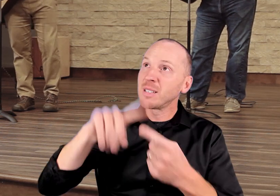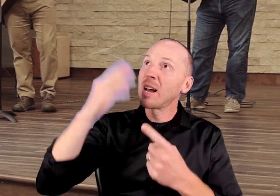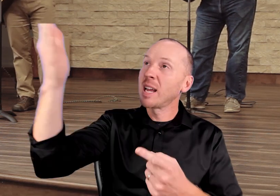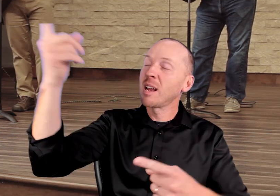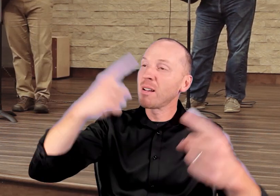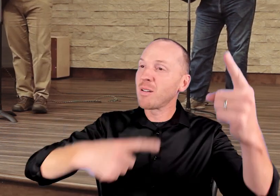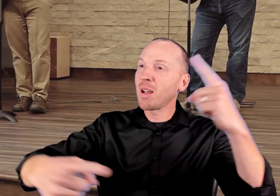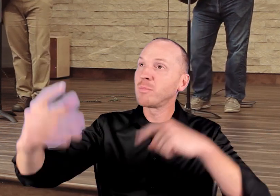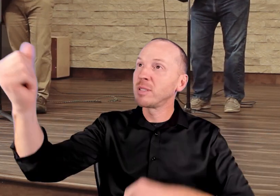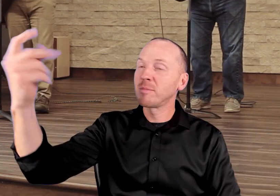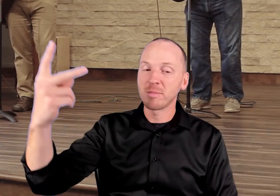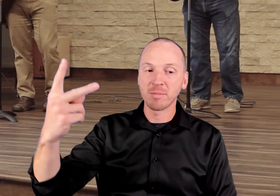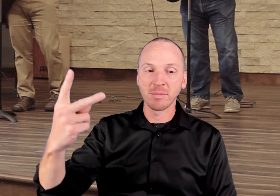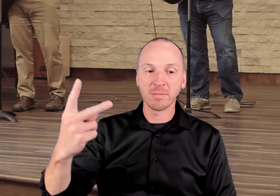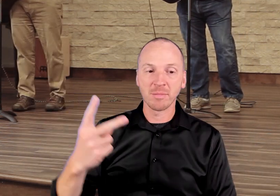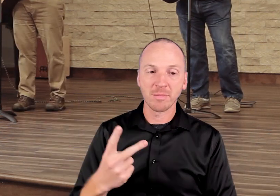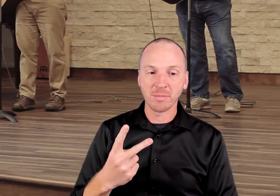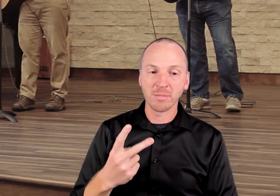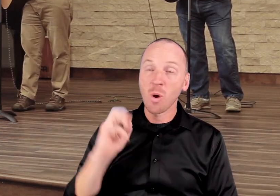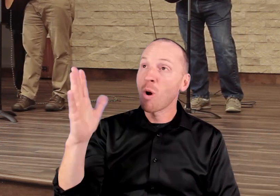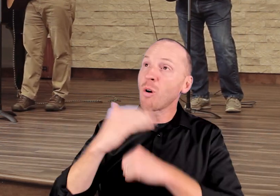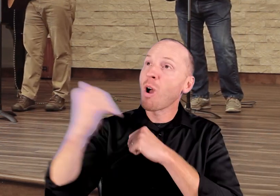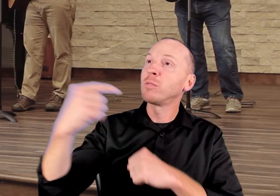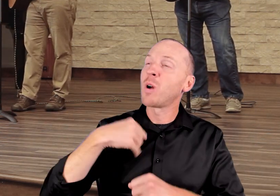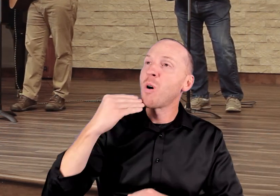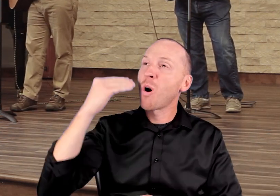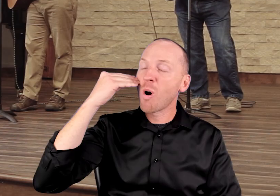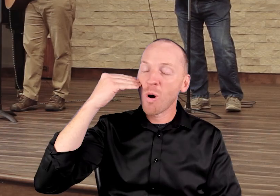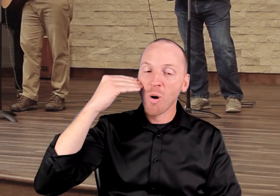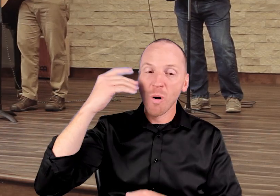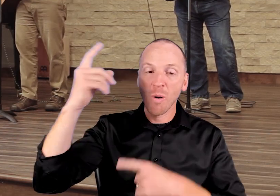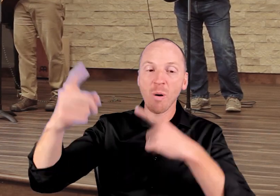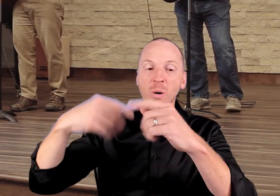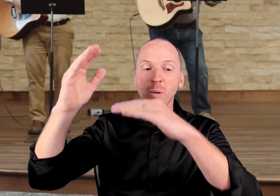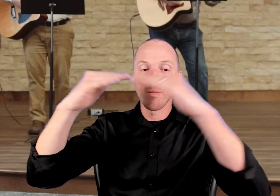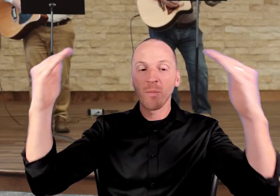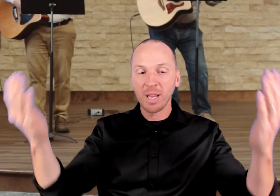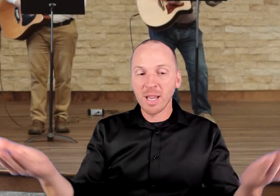Till he returns or calls me home,